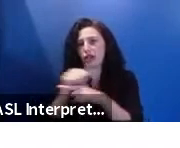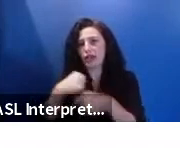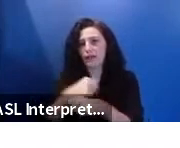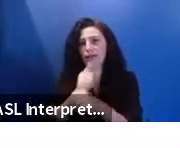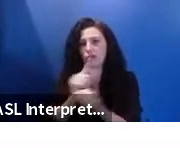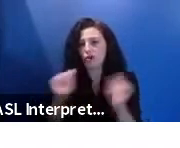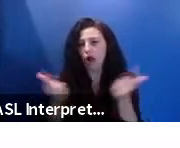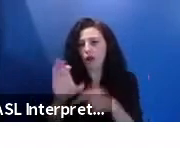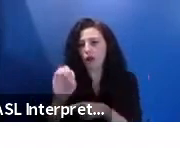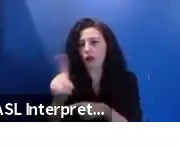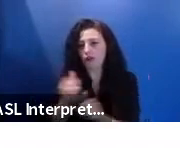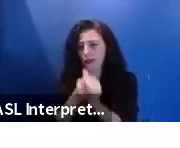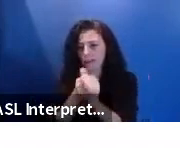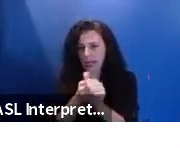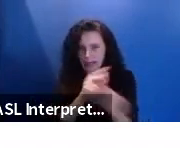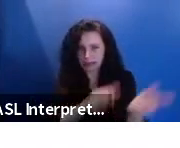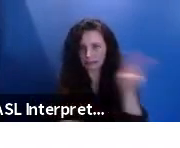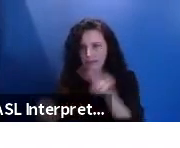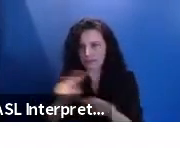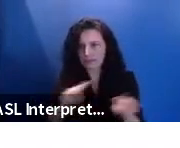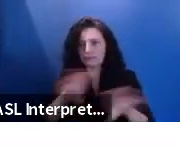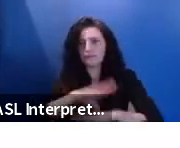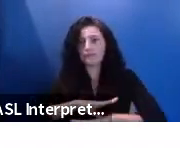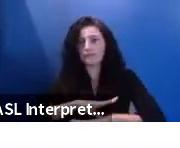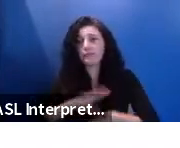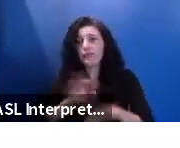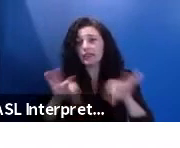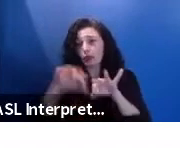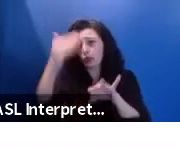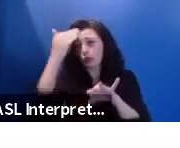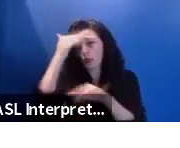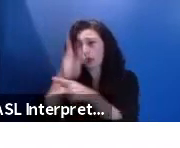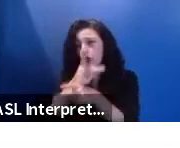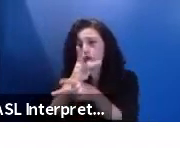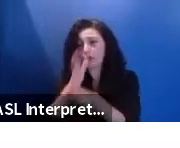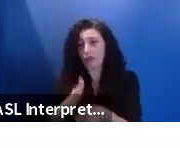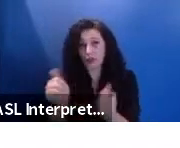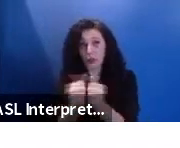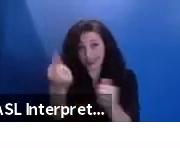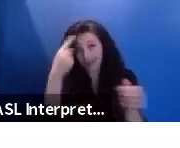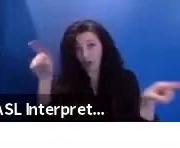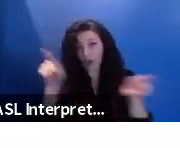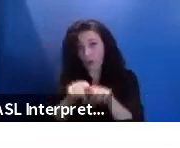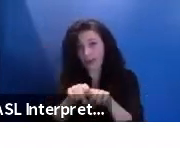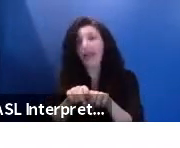And it's also important to know that the COVID Compliance Supervisor, under this agreement has the power to pause production completely